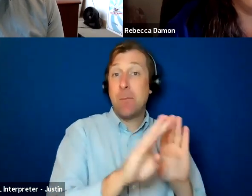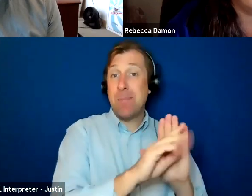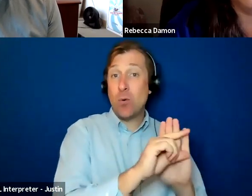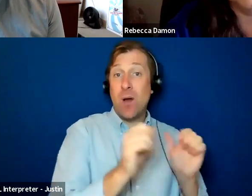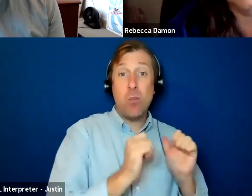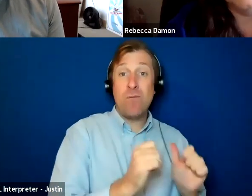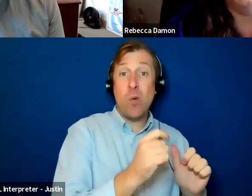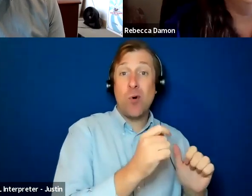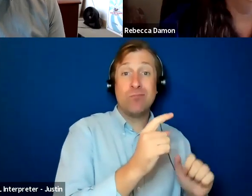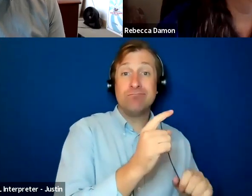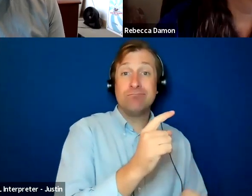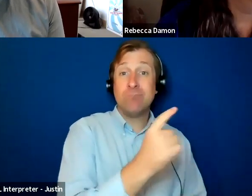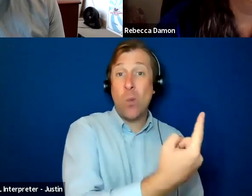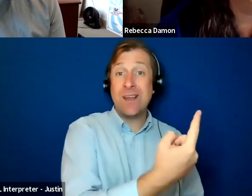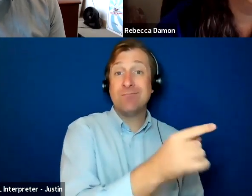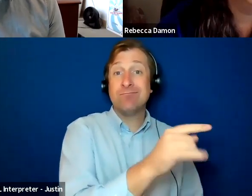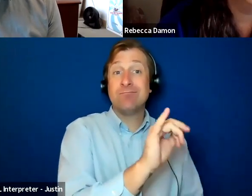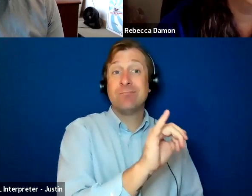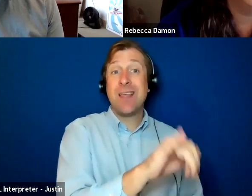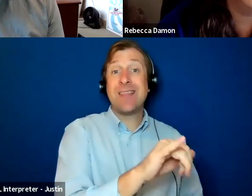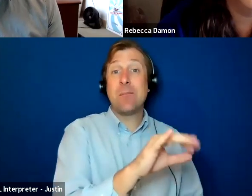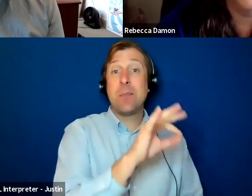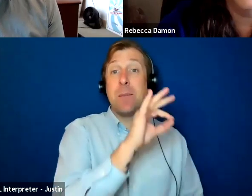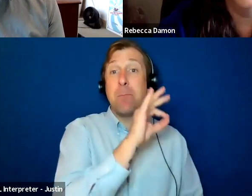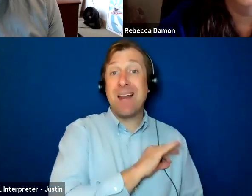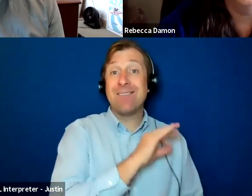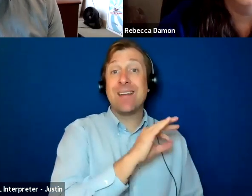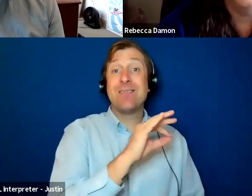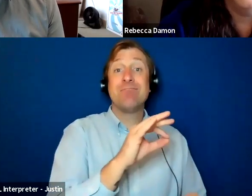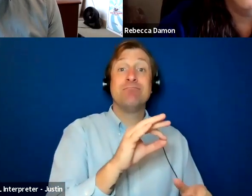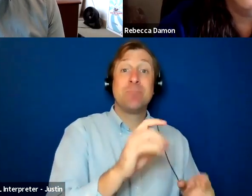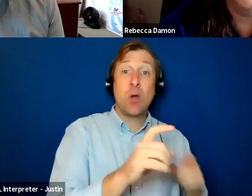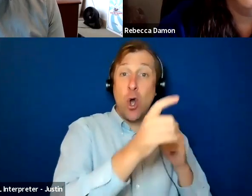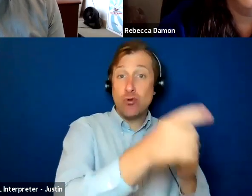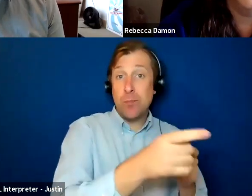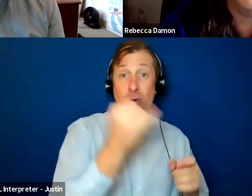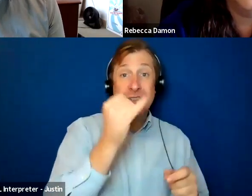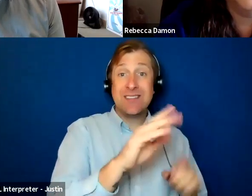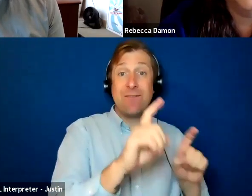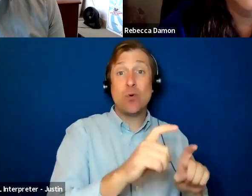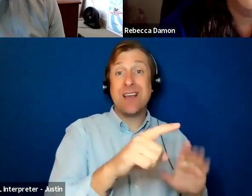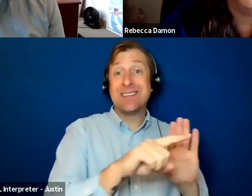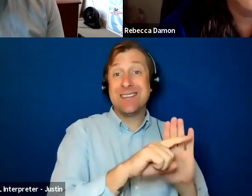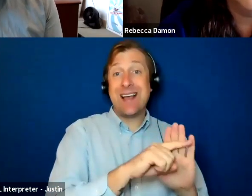that will be subject to benefit plan contributions, assuming your test comes back negative and you're engaged to work on the project.